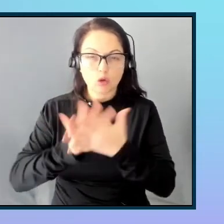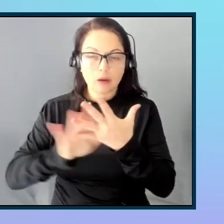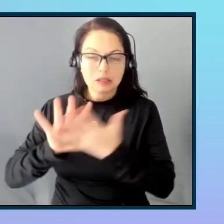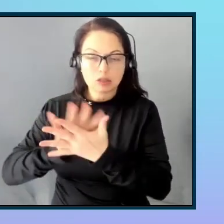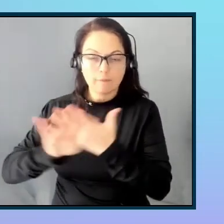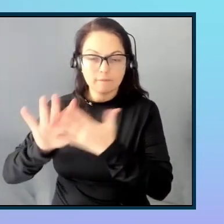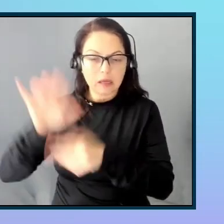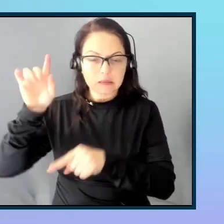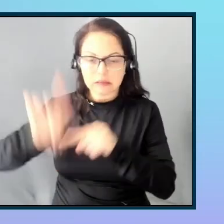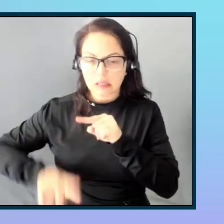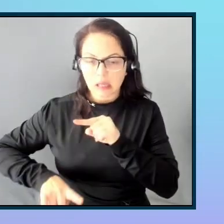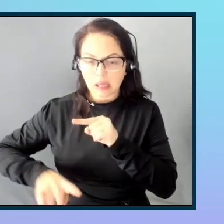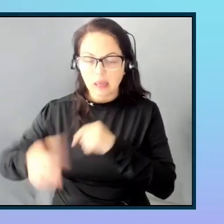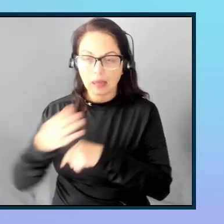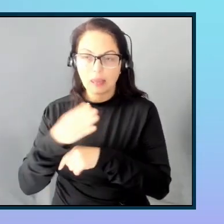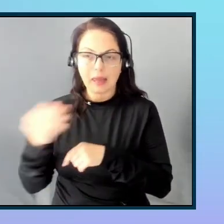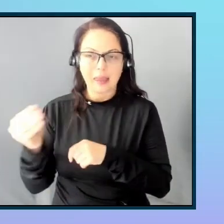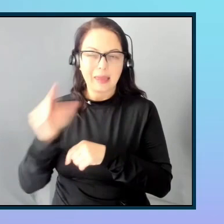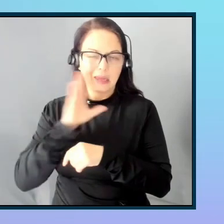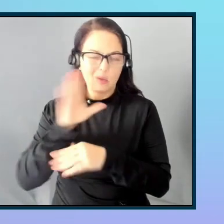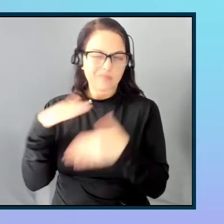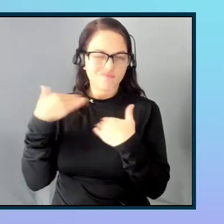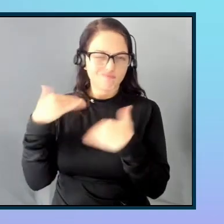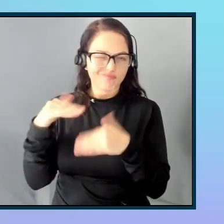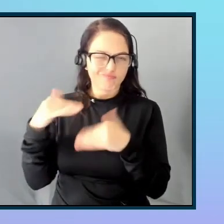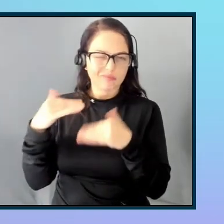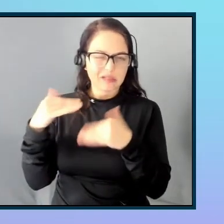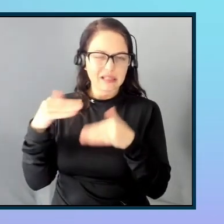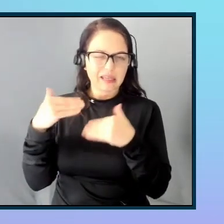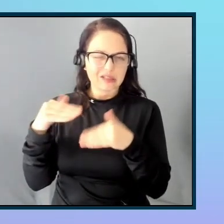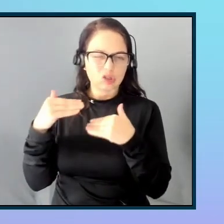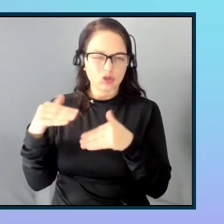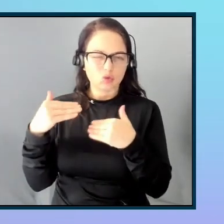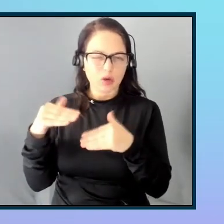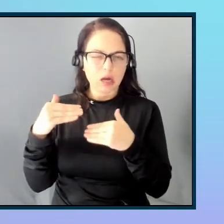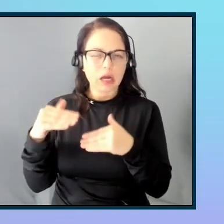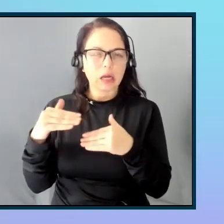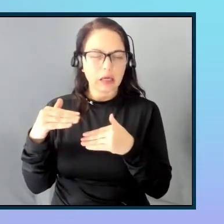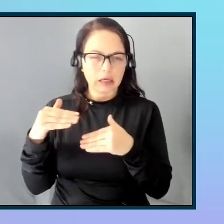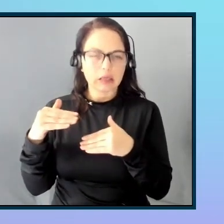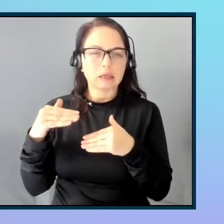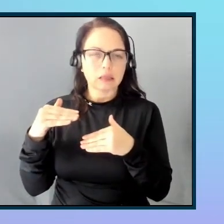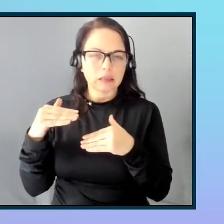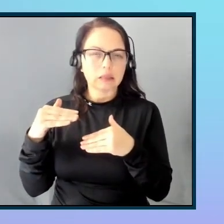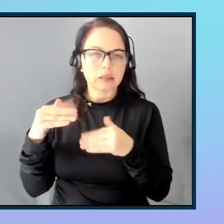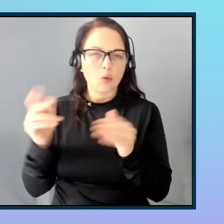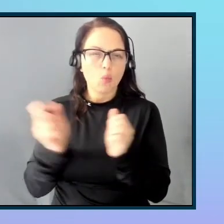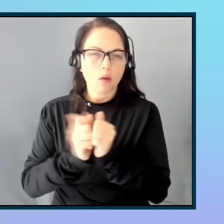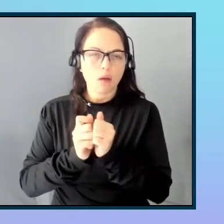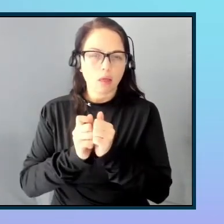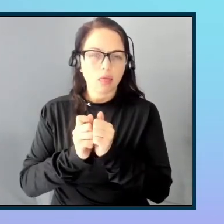and space is also constrained. It kind of constrains with regular tech size